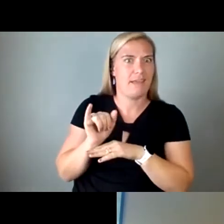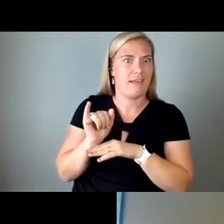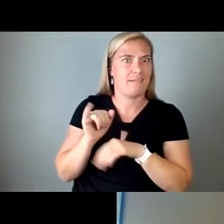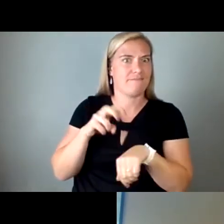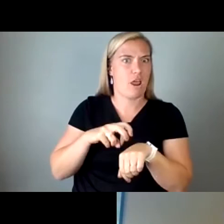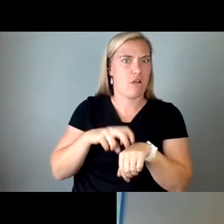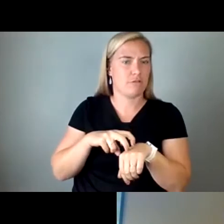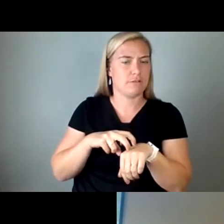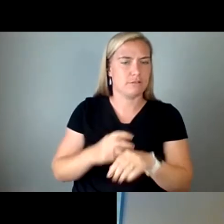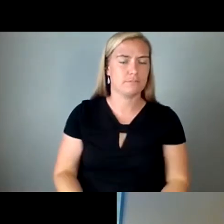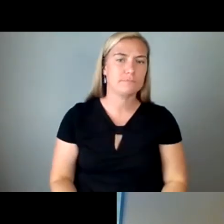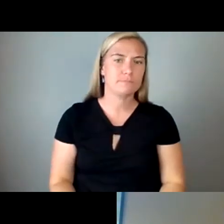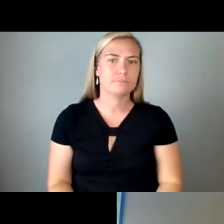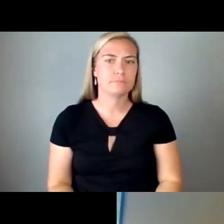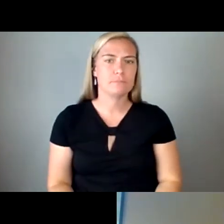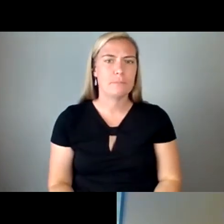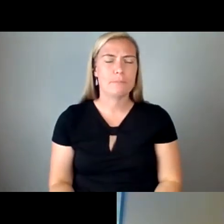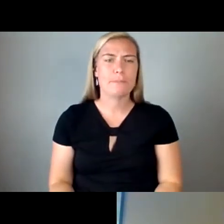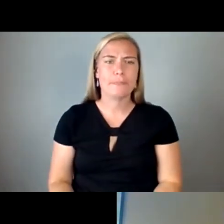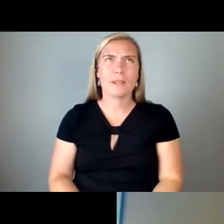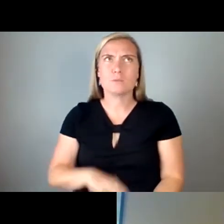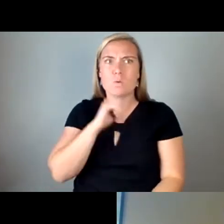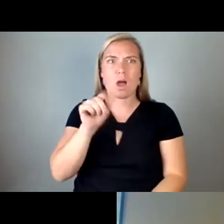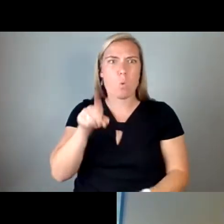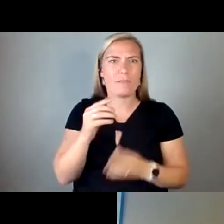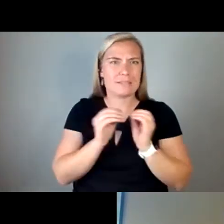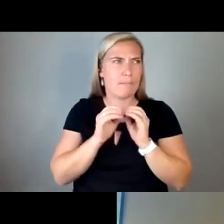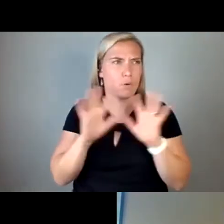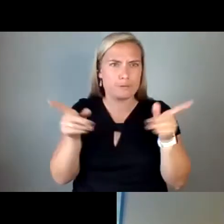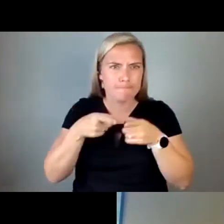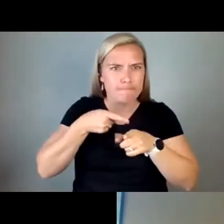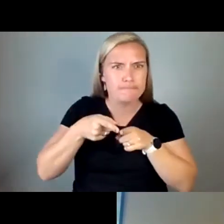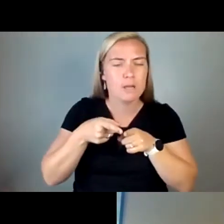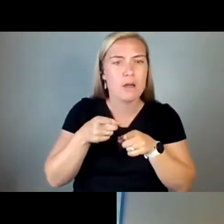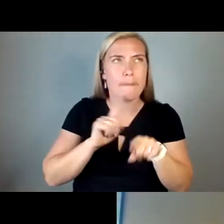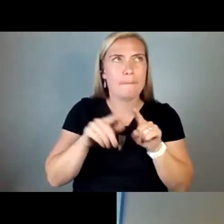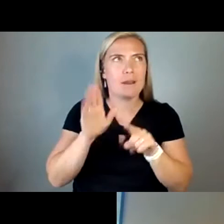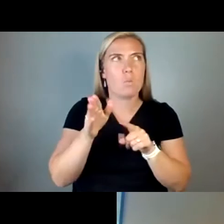This is not just more refined. Very often it will produce sort of a broader response than